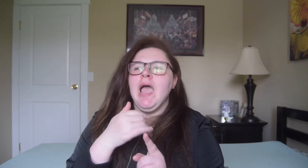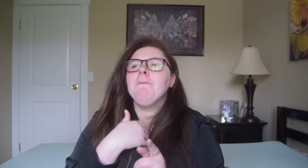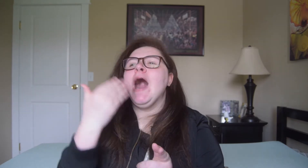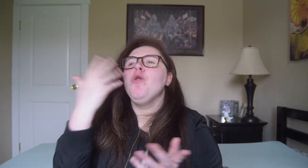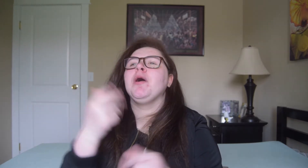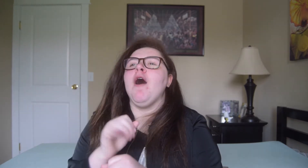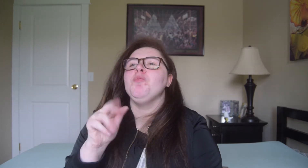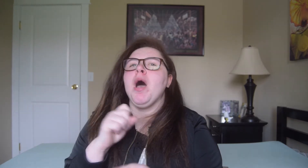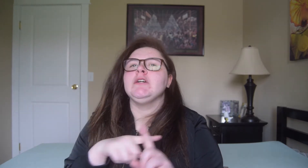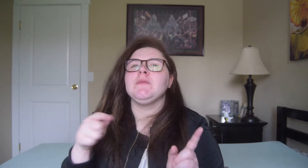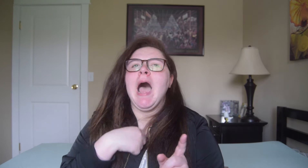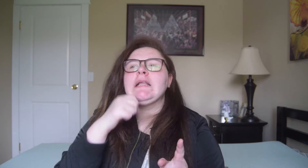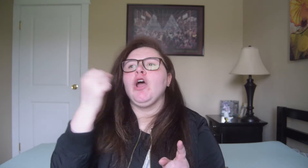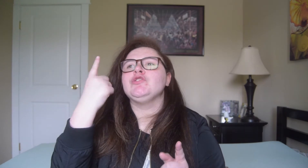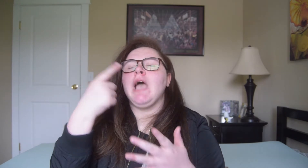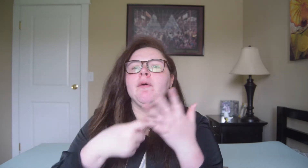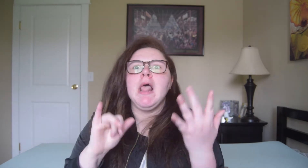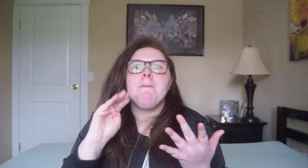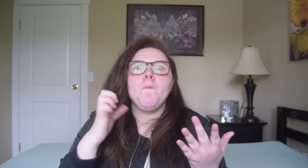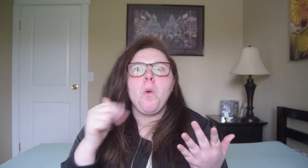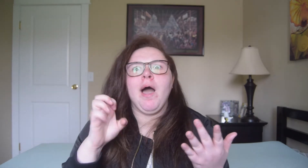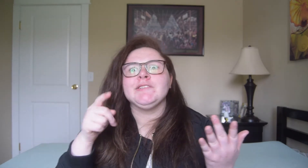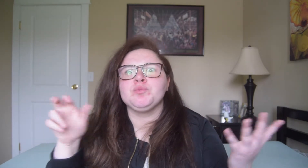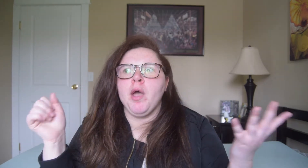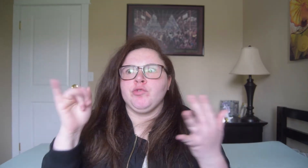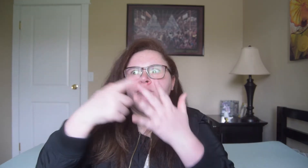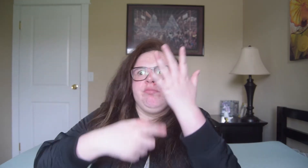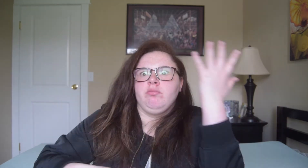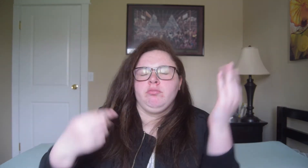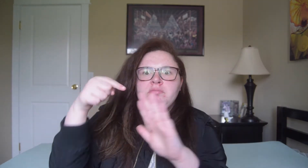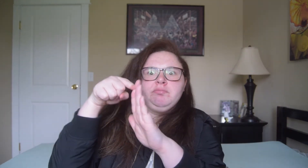I mean, I knew what coffee is but I didn't understand what mocha, espresso, etc